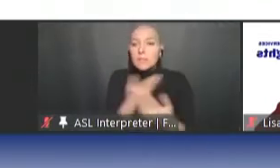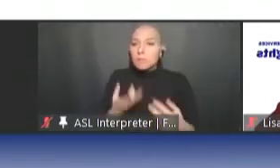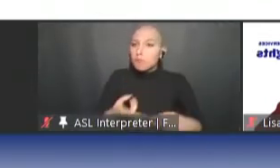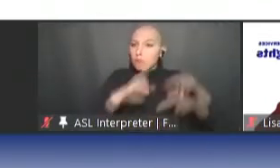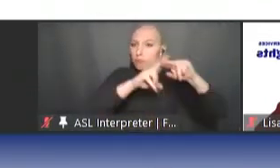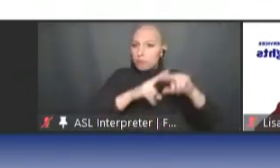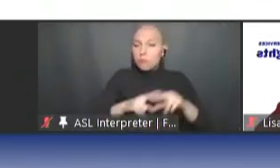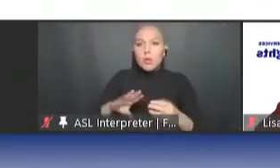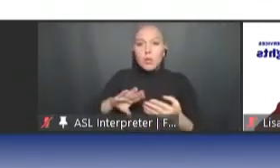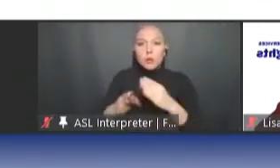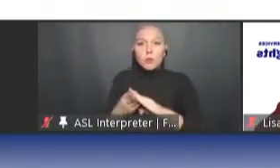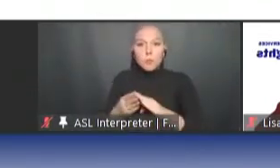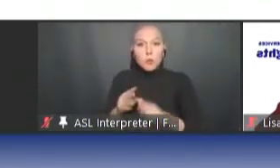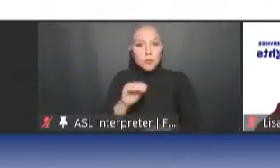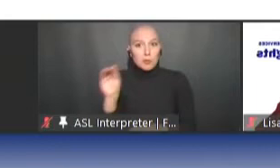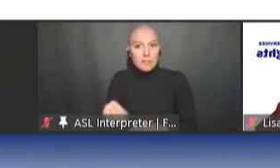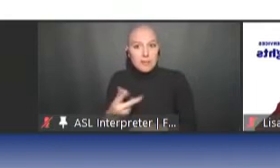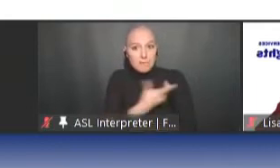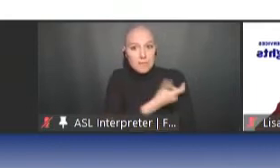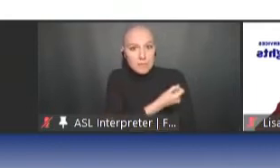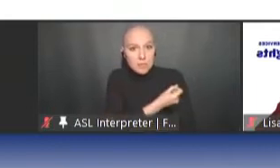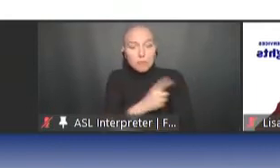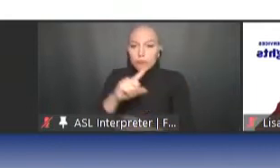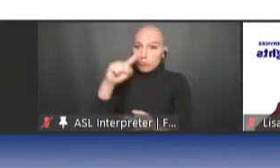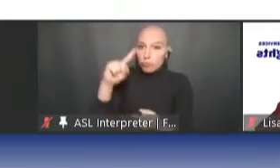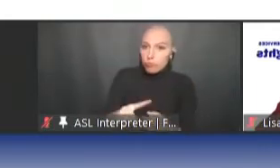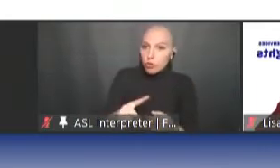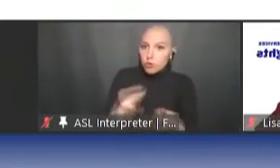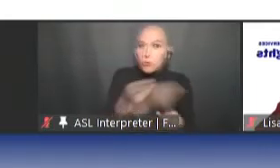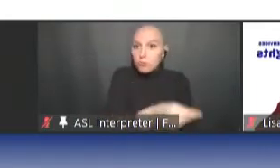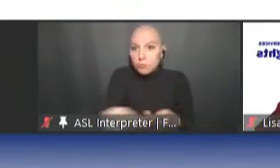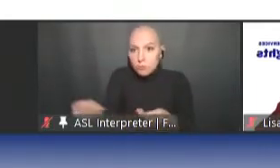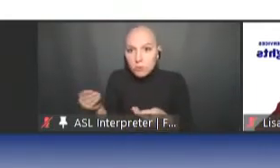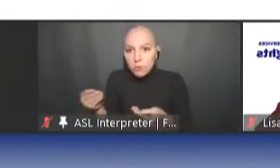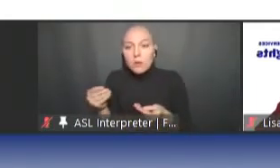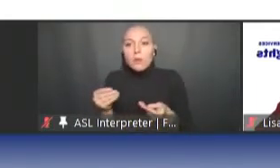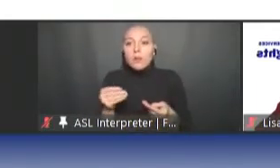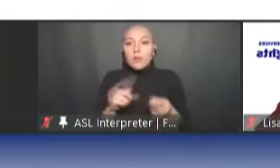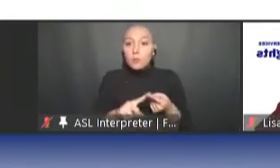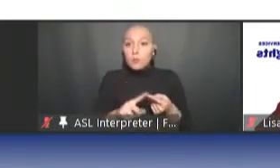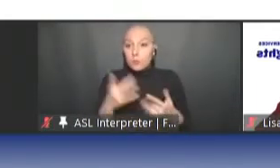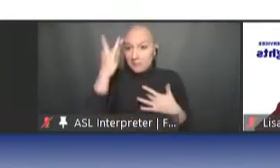to the vaccinated but also to those who remain unvaccinated or who may be immune-compromised.